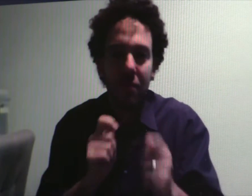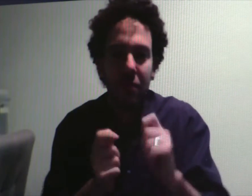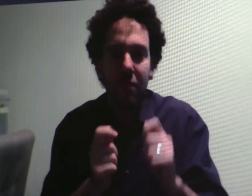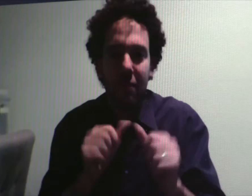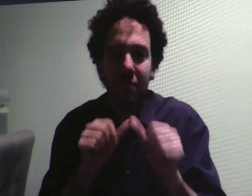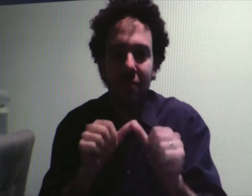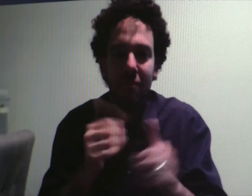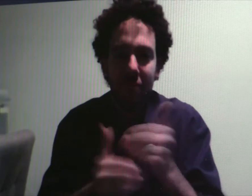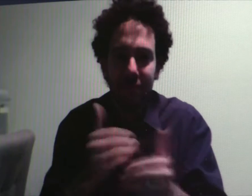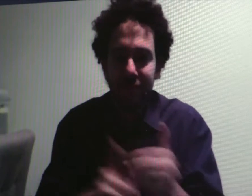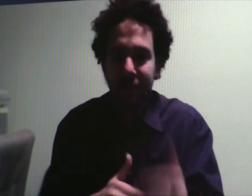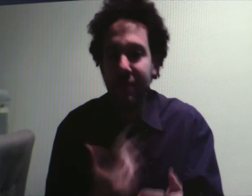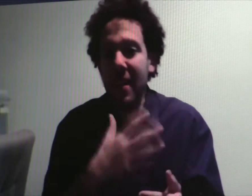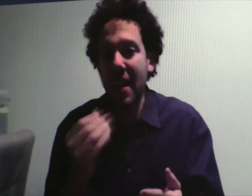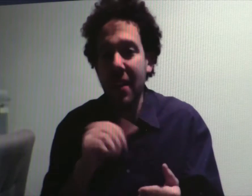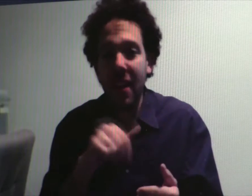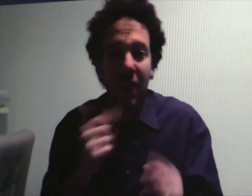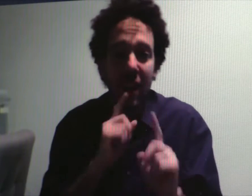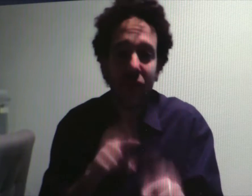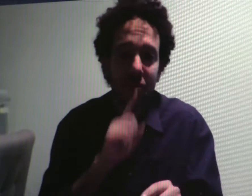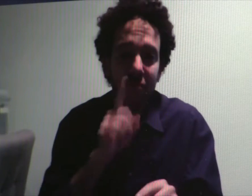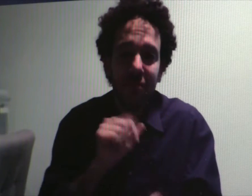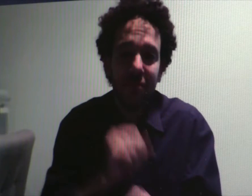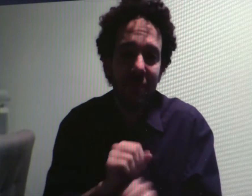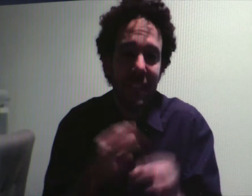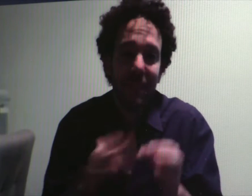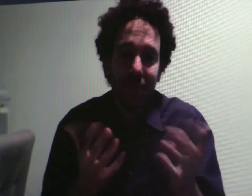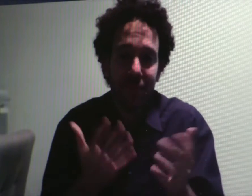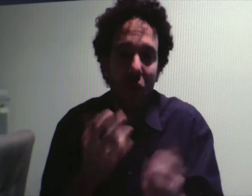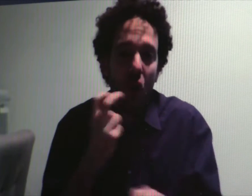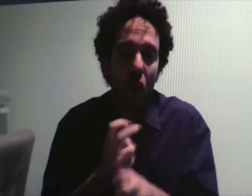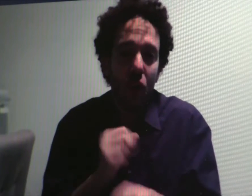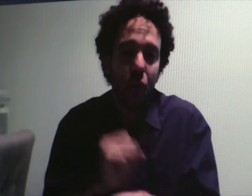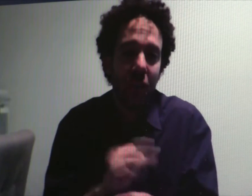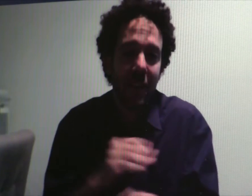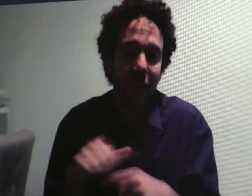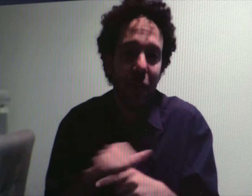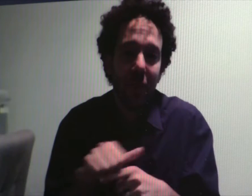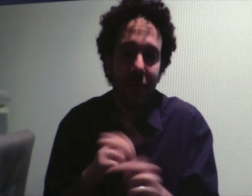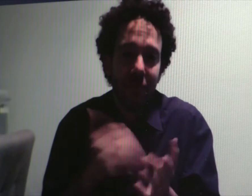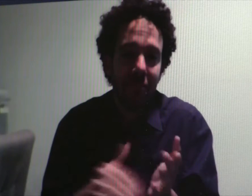If something can’t, or doesn't work, then we simply modify and continue on with the process. The other answer is fairly simple, a lot of hard work and rehearsals; over and over again